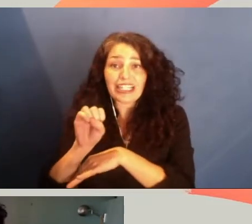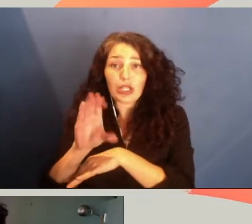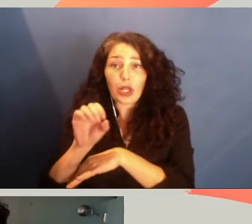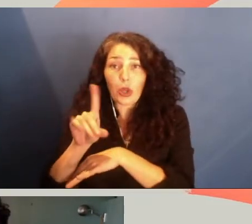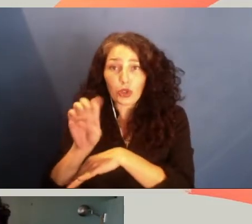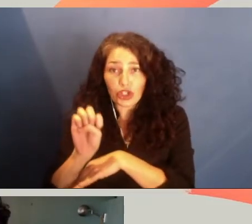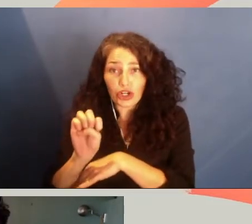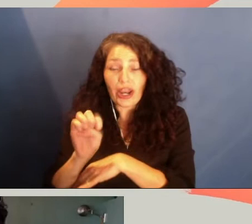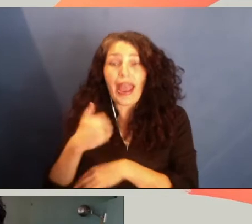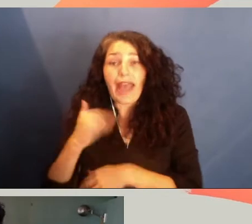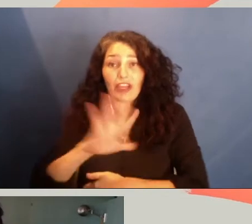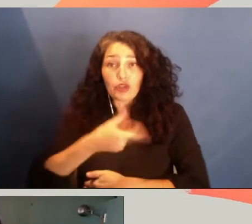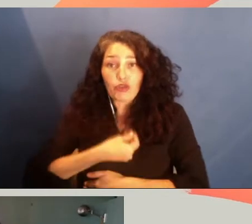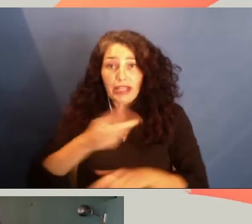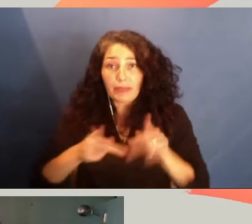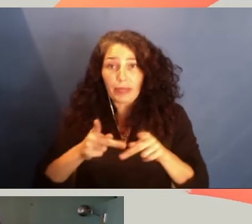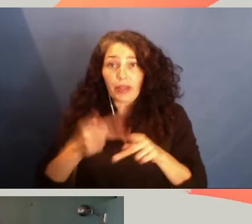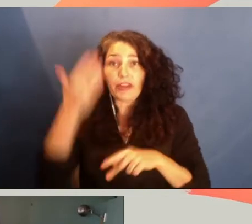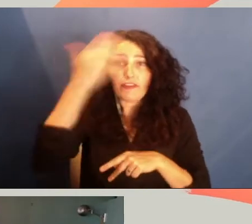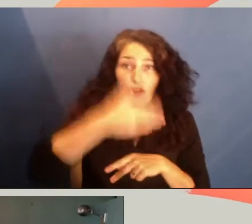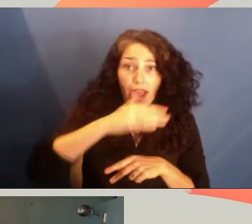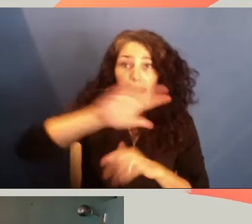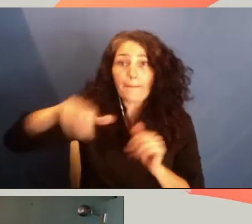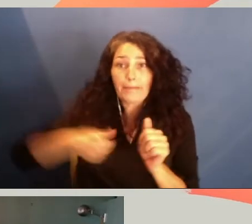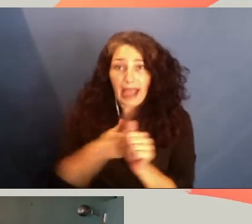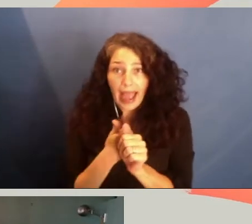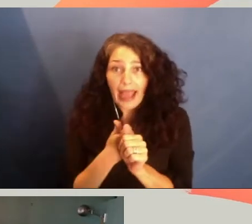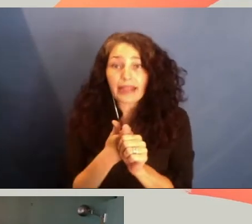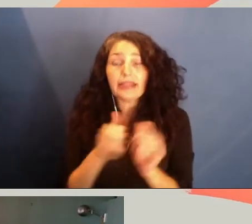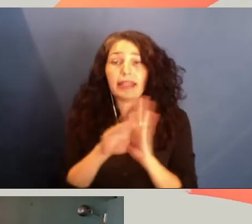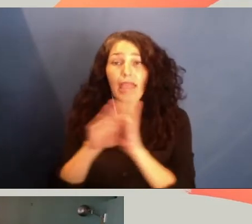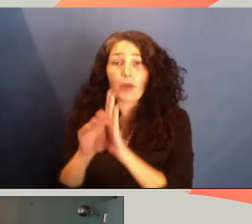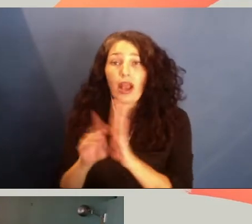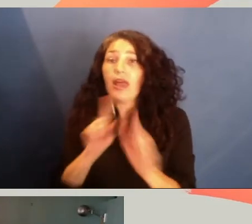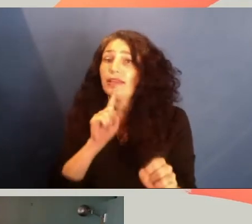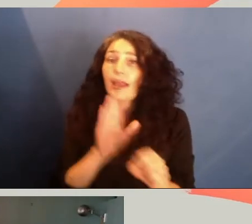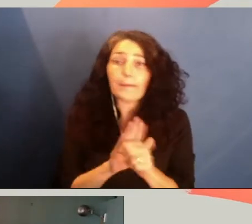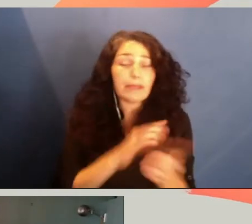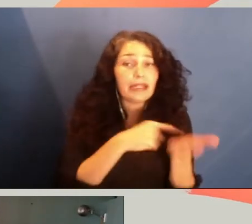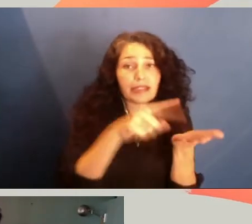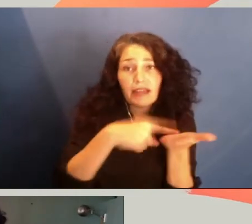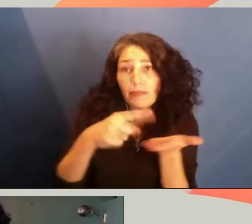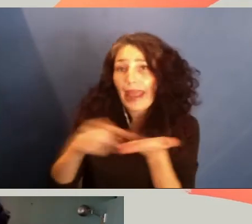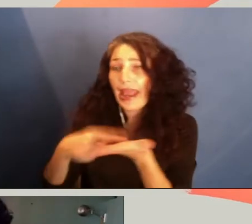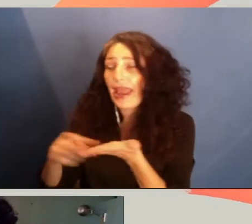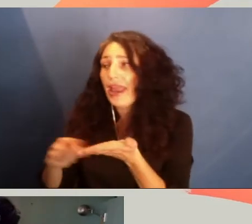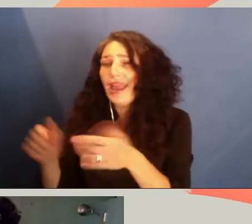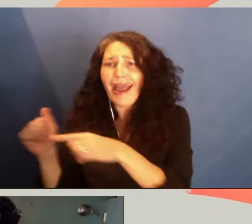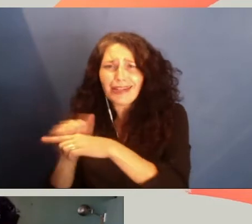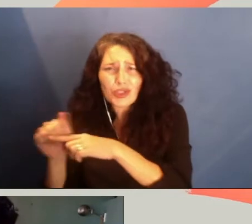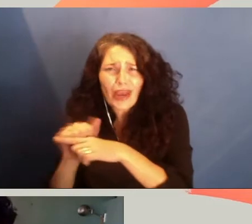of the camera, our commitment to paying everyone and hiring and training trans people, is what makes it unique, right?